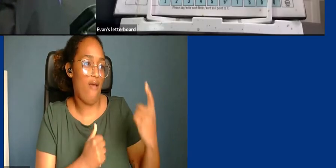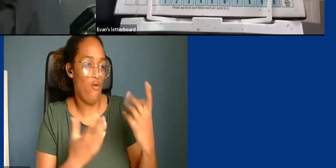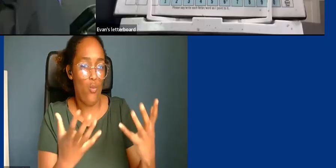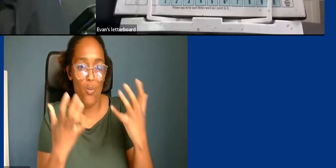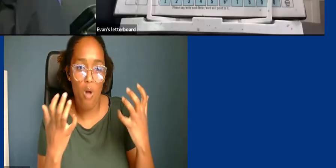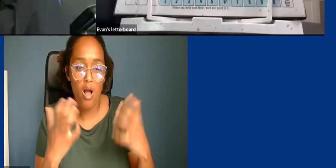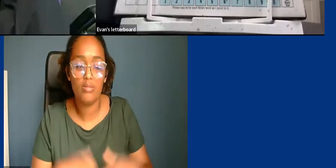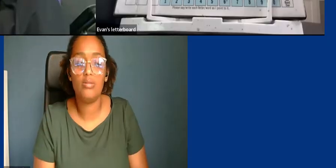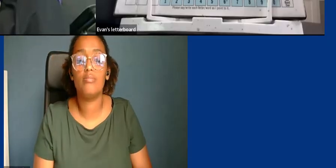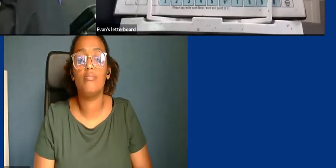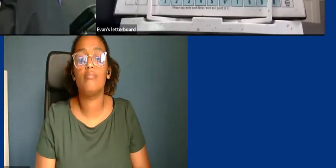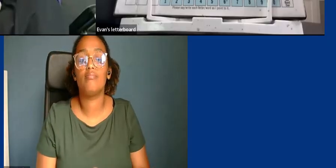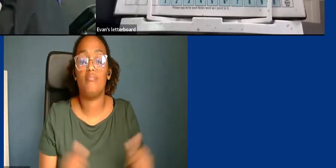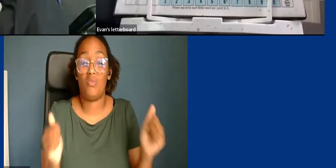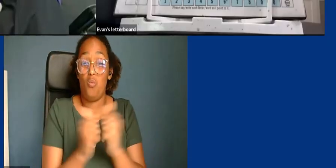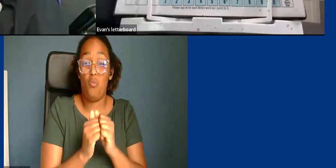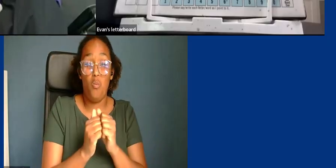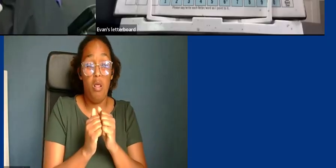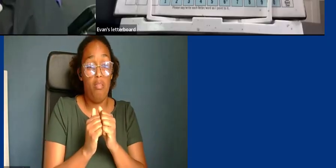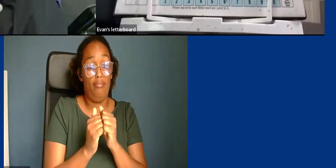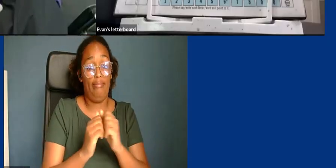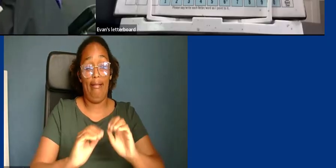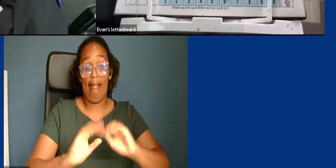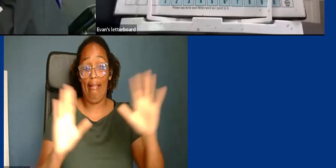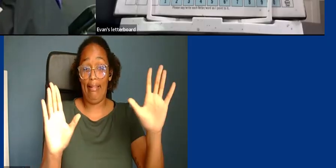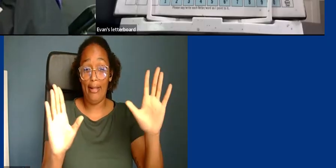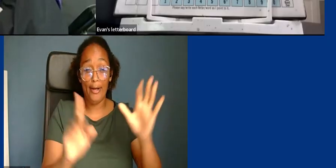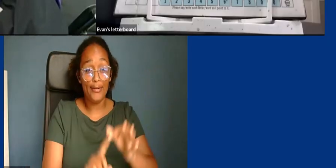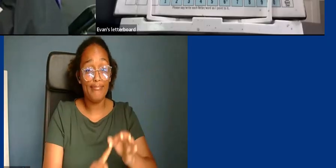glaringly obvious exception of a fulfilling sex life.